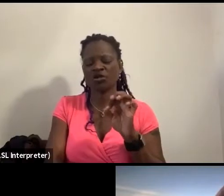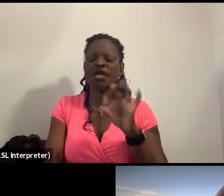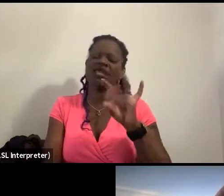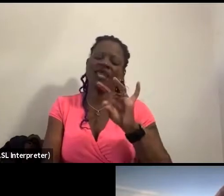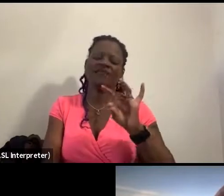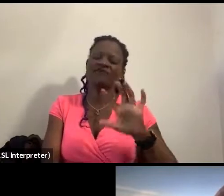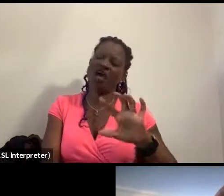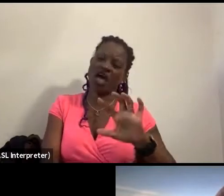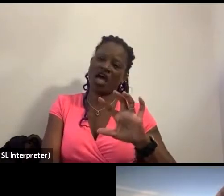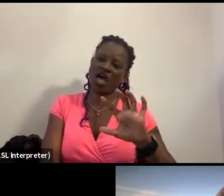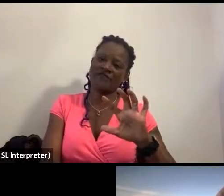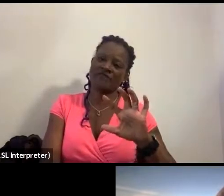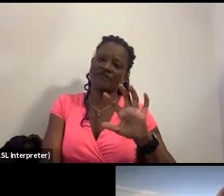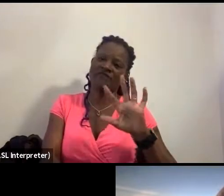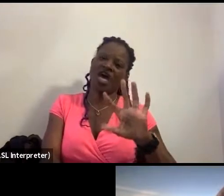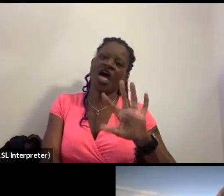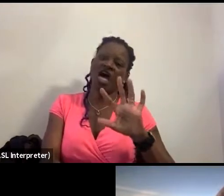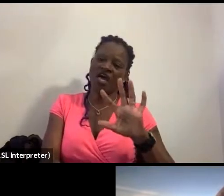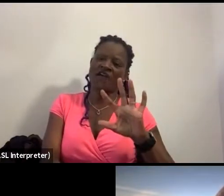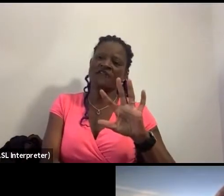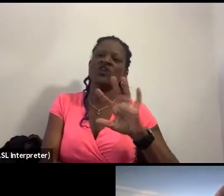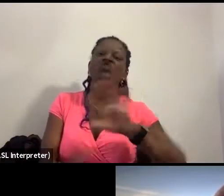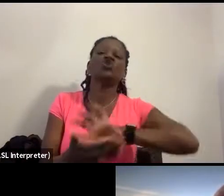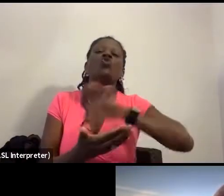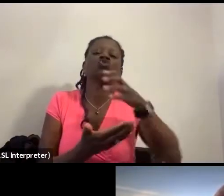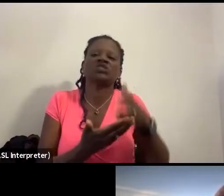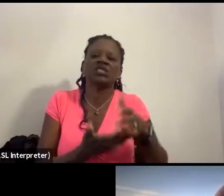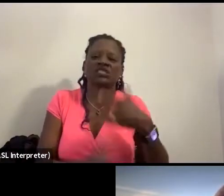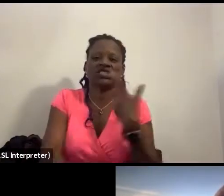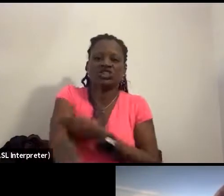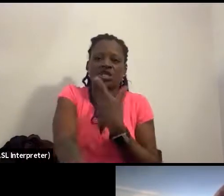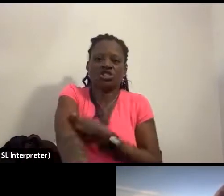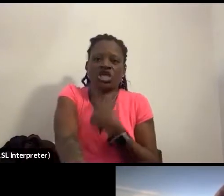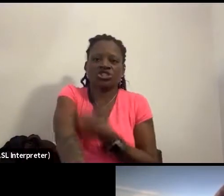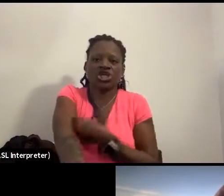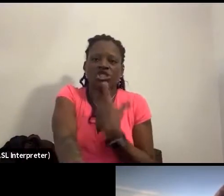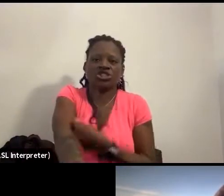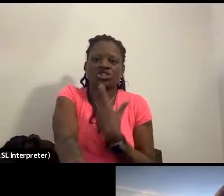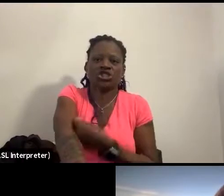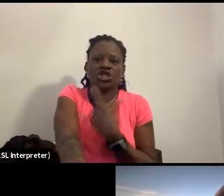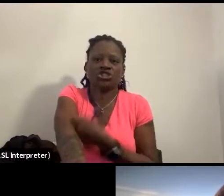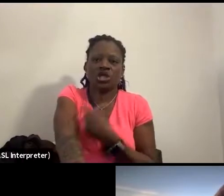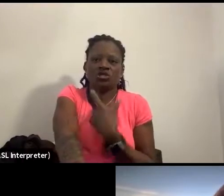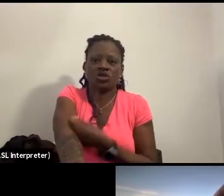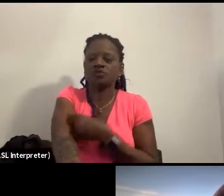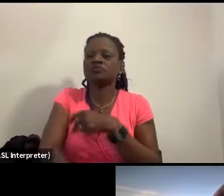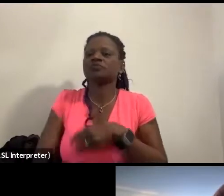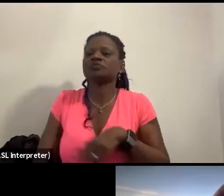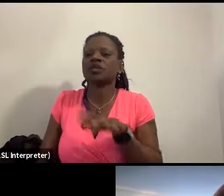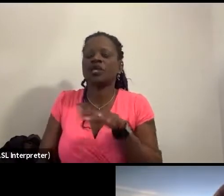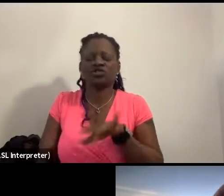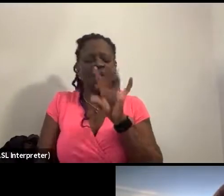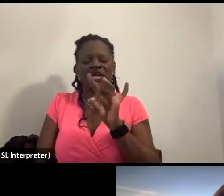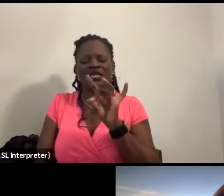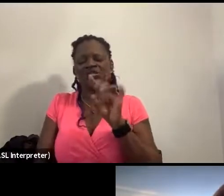hundred and seventy seven residents have been partially vaccinated. Well, I'm sorry, eighty two thousand nine hundred seventy seven have been fully